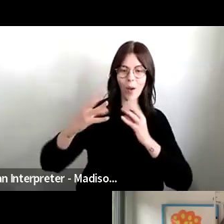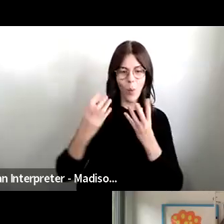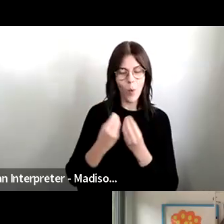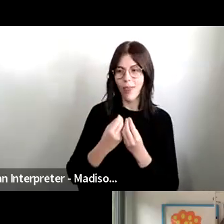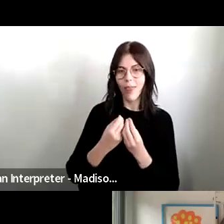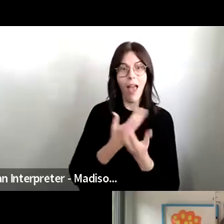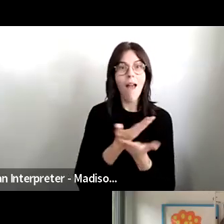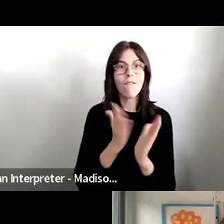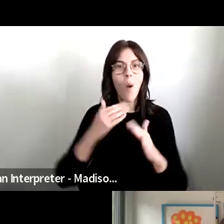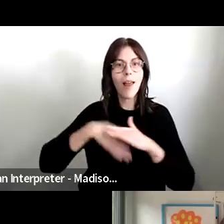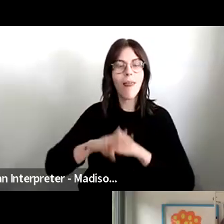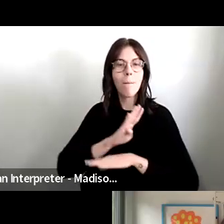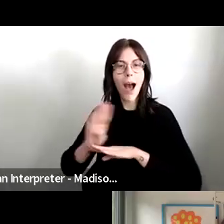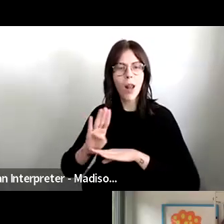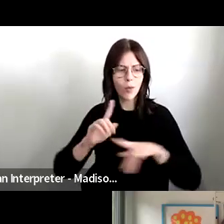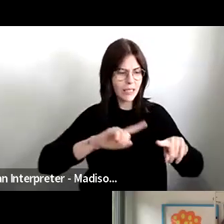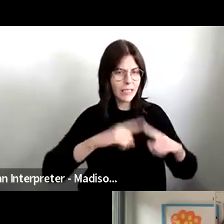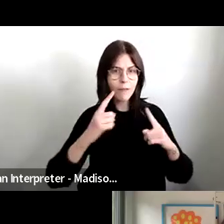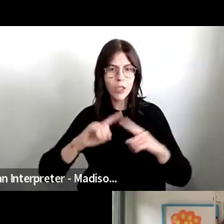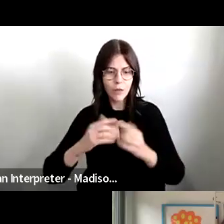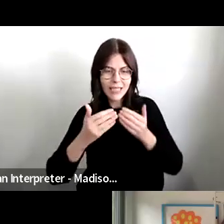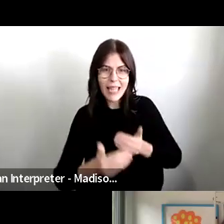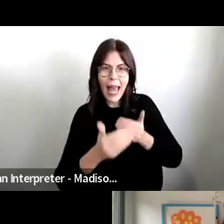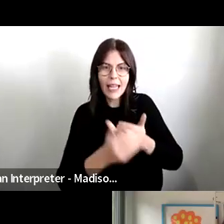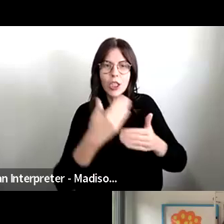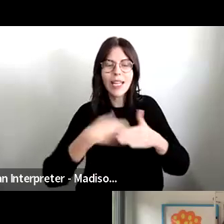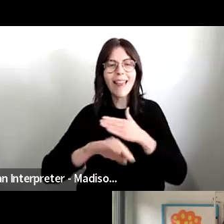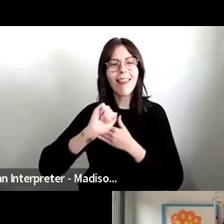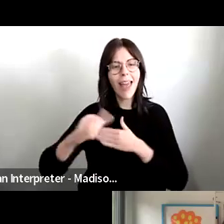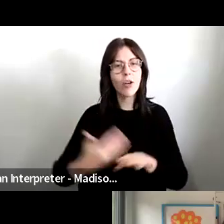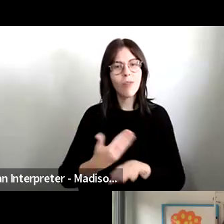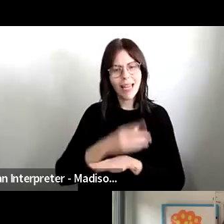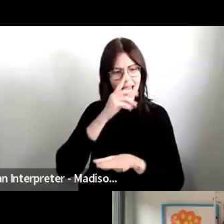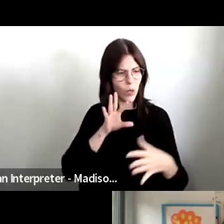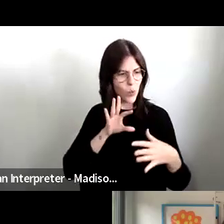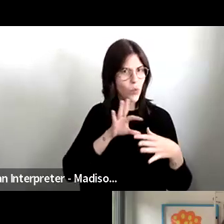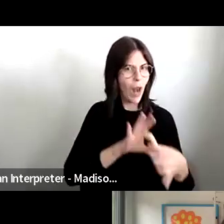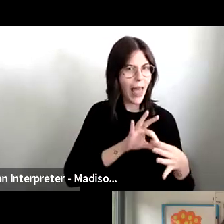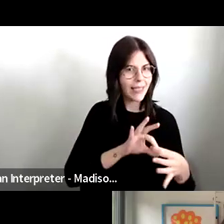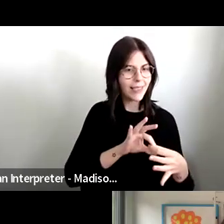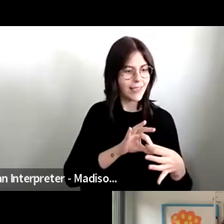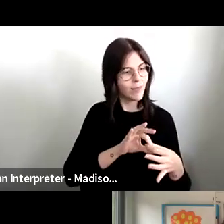being at different stages of their career as well to relate to the applications, to get a sense of